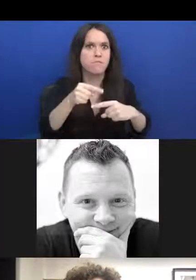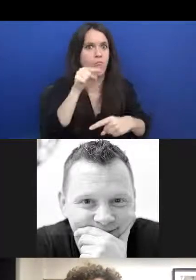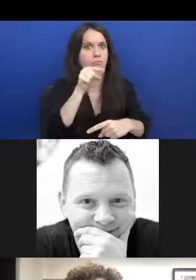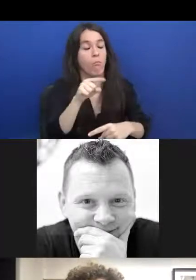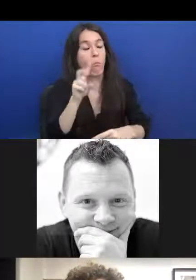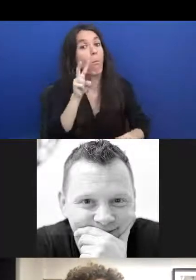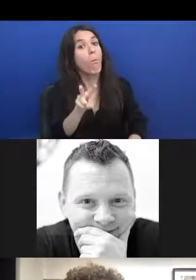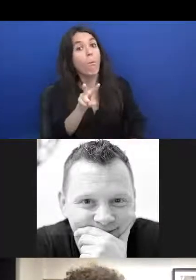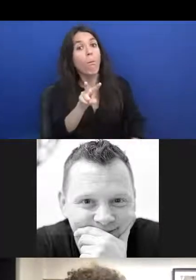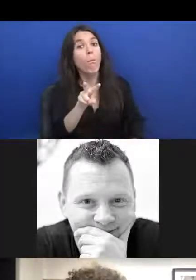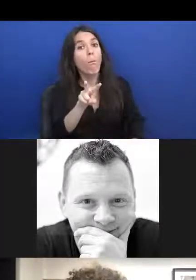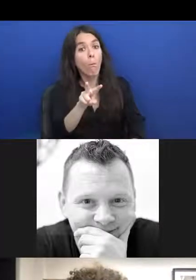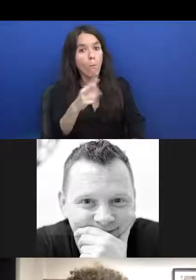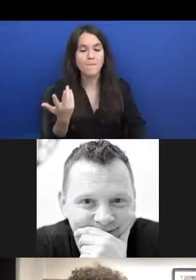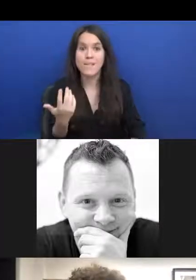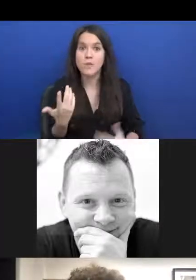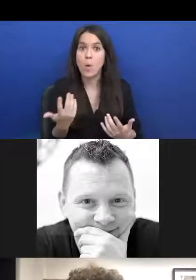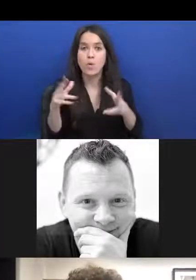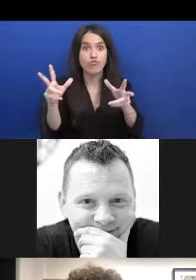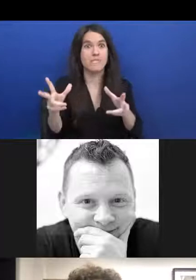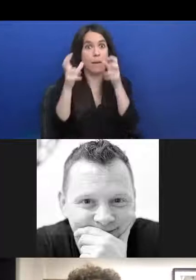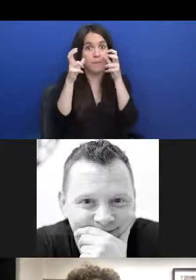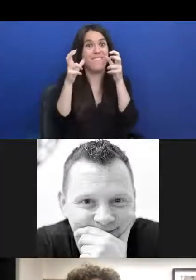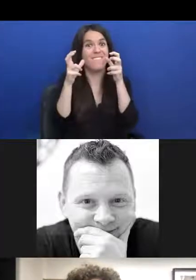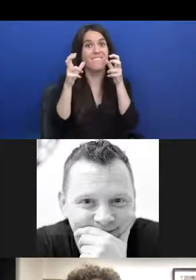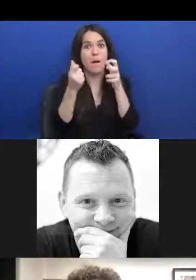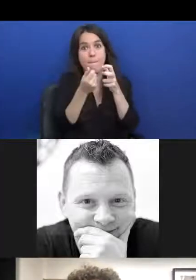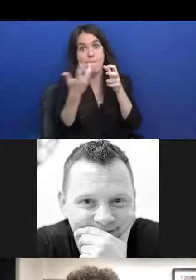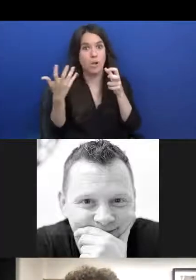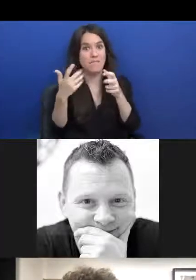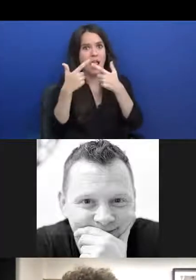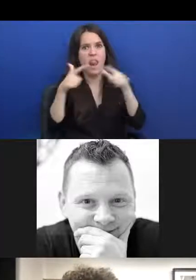so receptive multilingual conversations is where one person speaks one language and